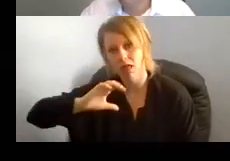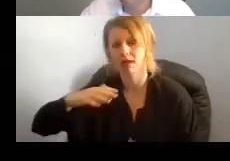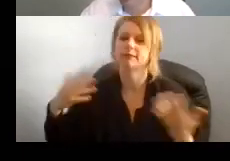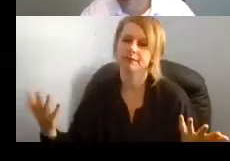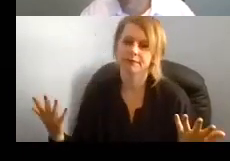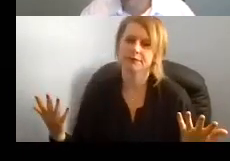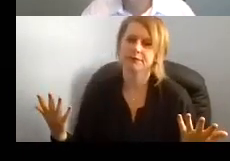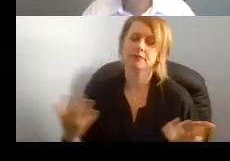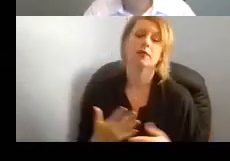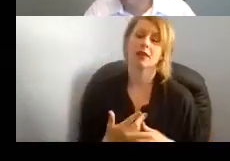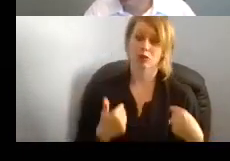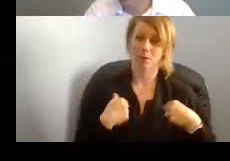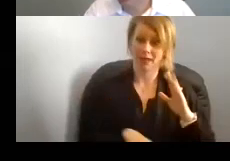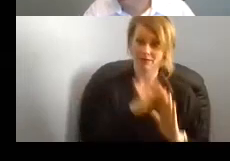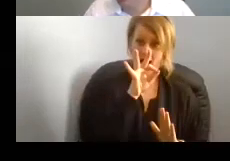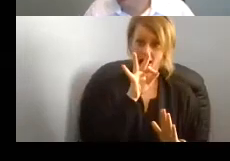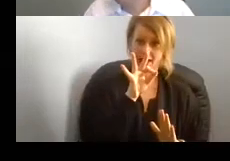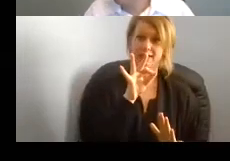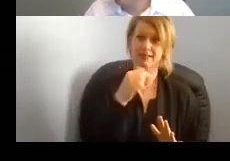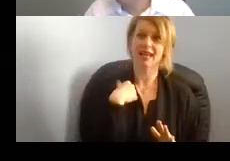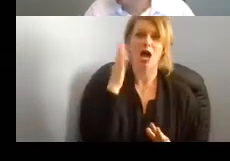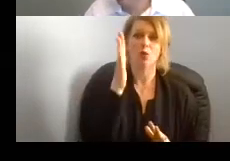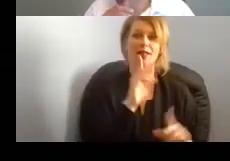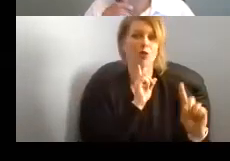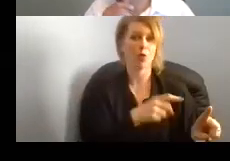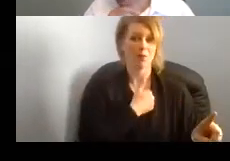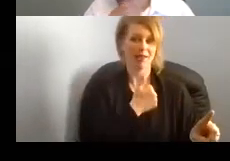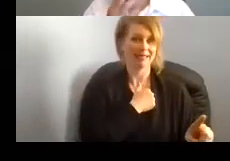I’ll find a book and mail it to them. I’ll order it to ship to them.